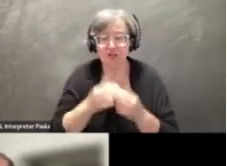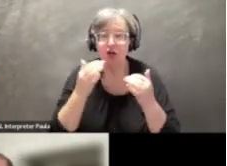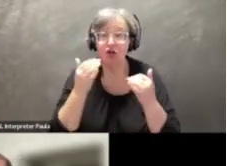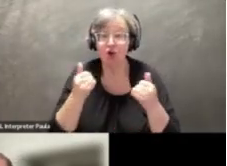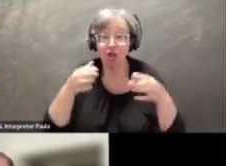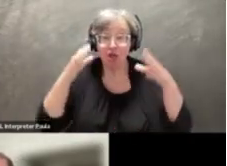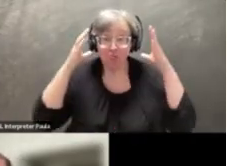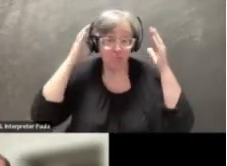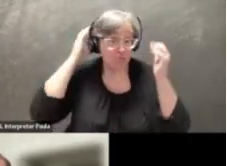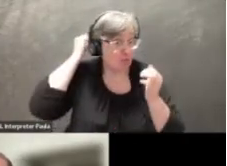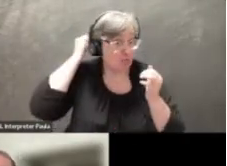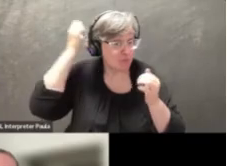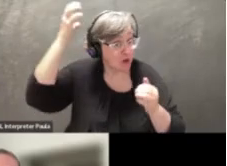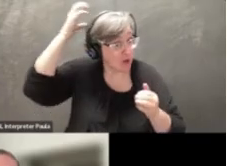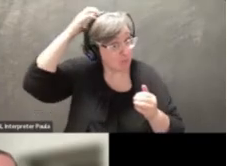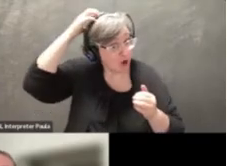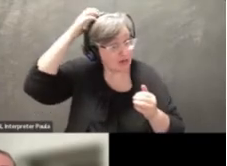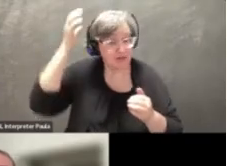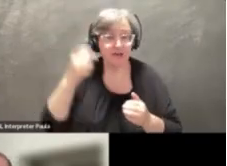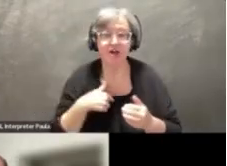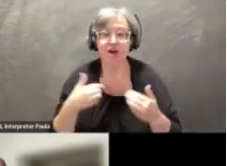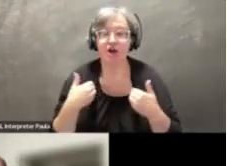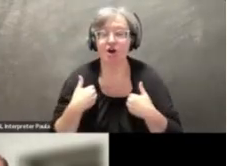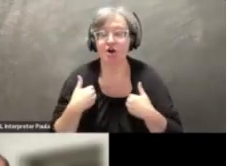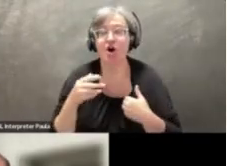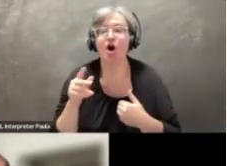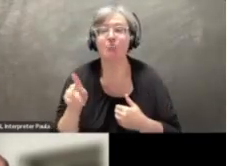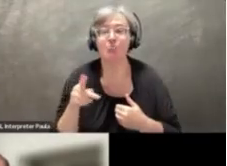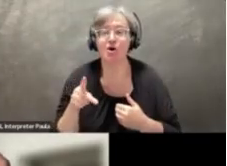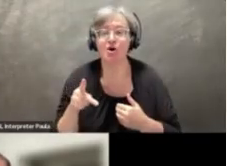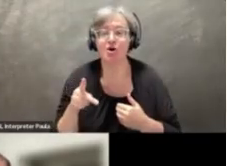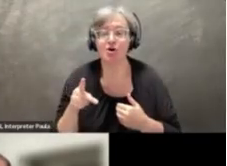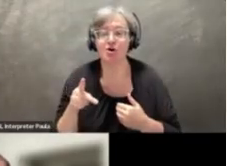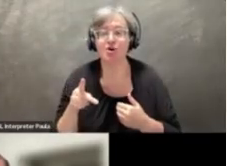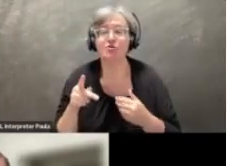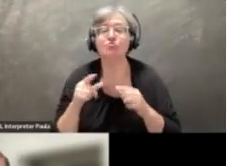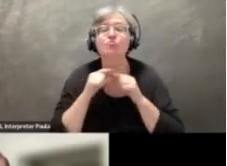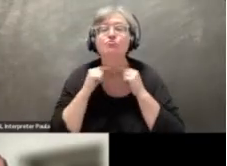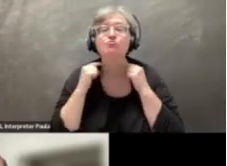back in a bun. I am wearing a purple mock neck turtleneck